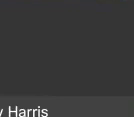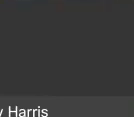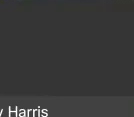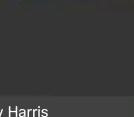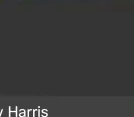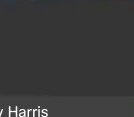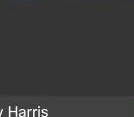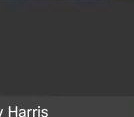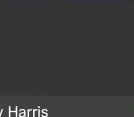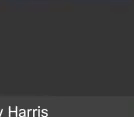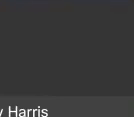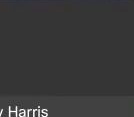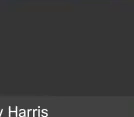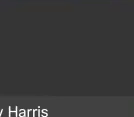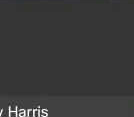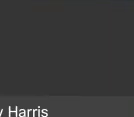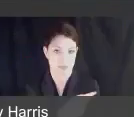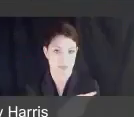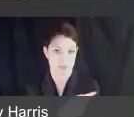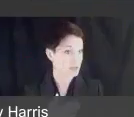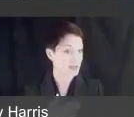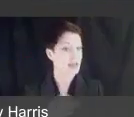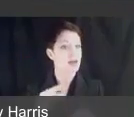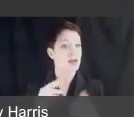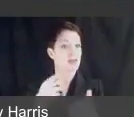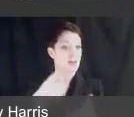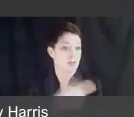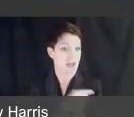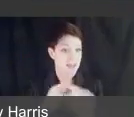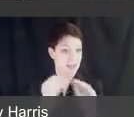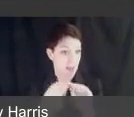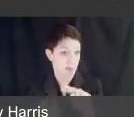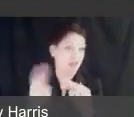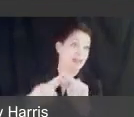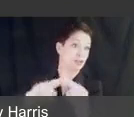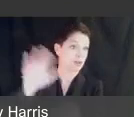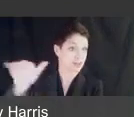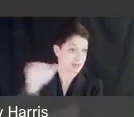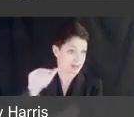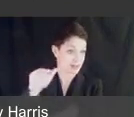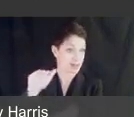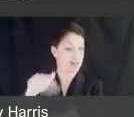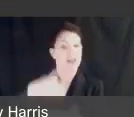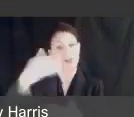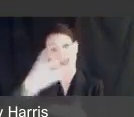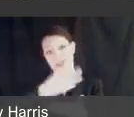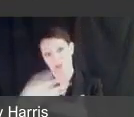Happily, our supply increased slightly this week. Over the next four weeks, we will receive at least